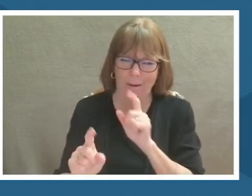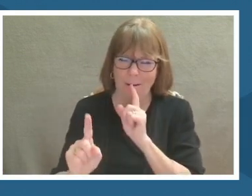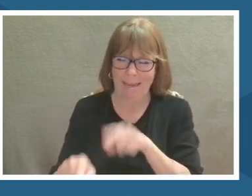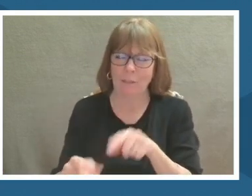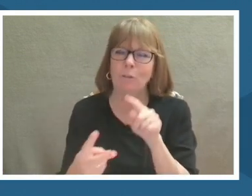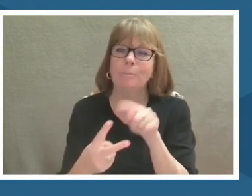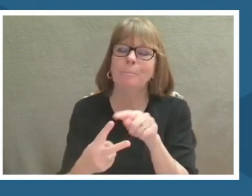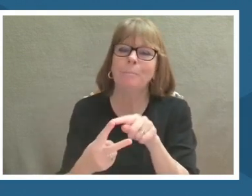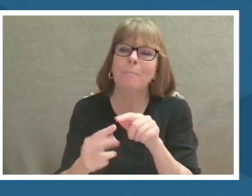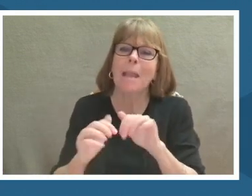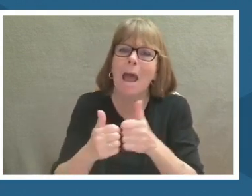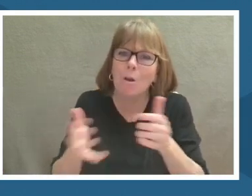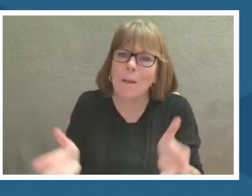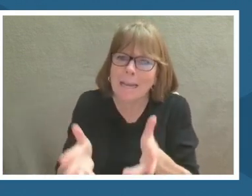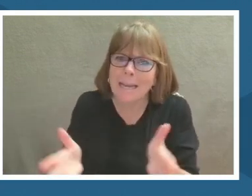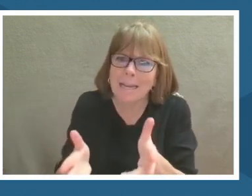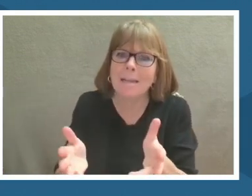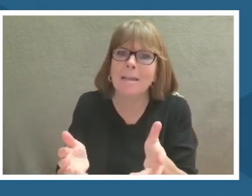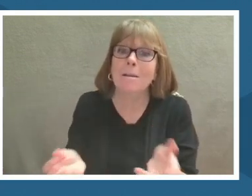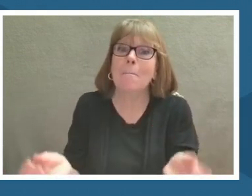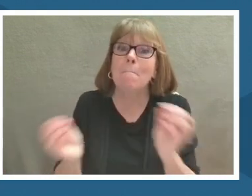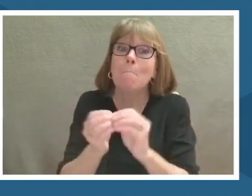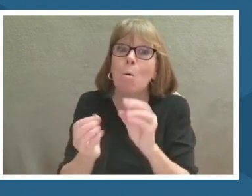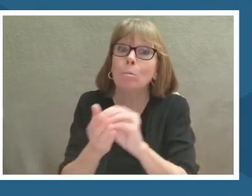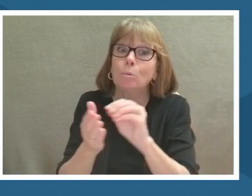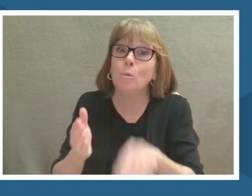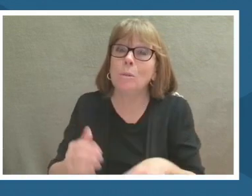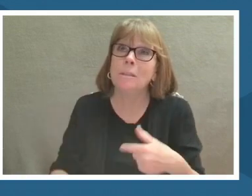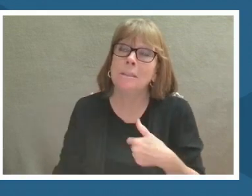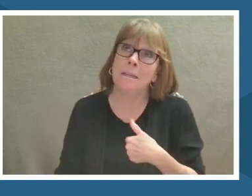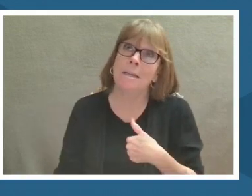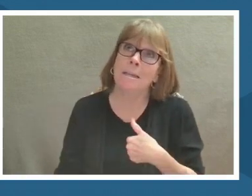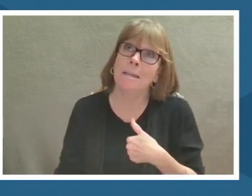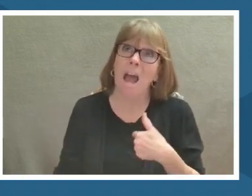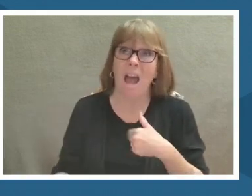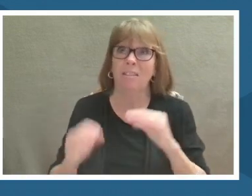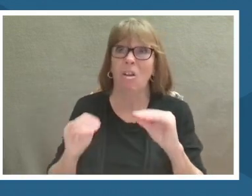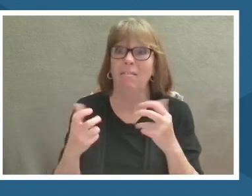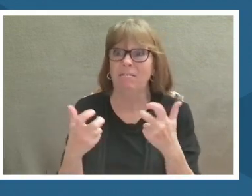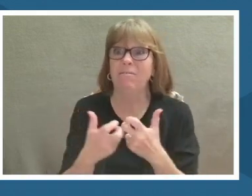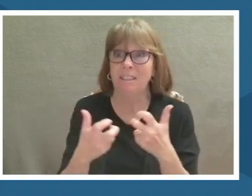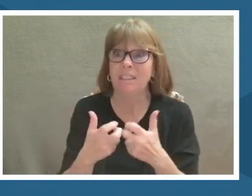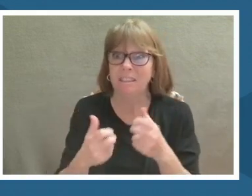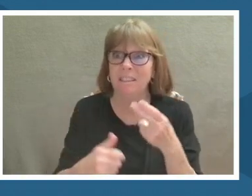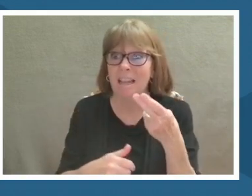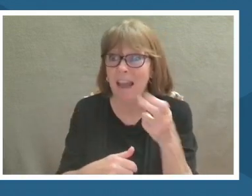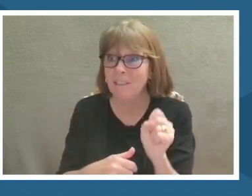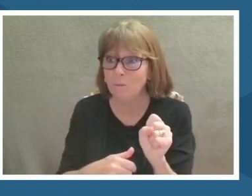reward students for me um having taught physics at high school